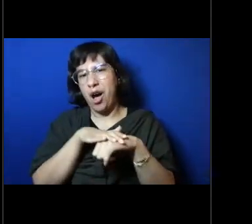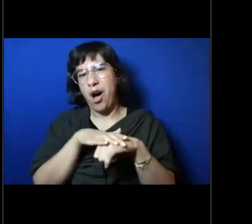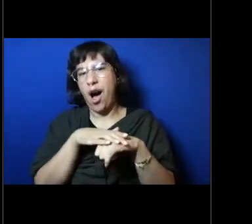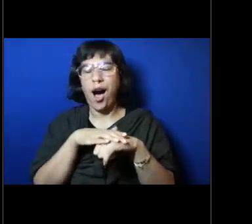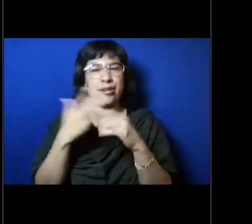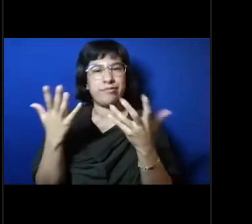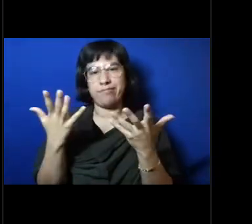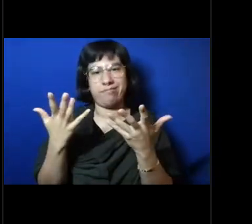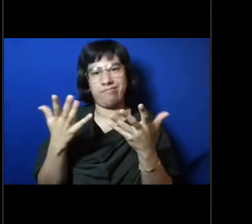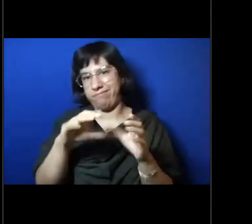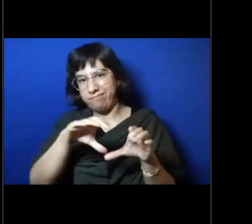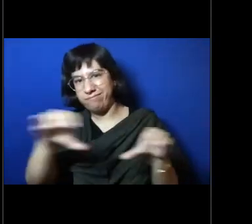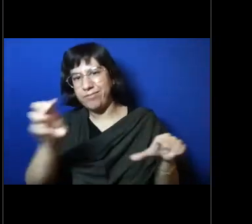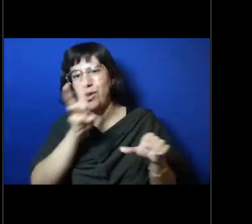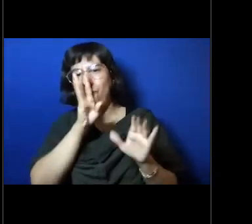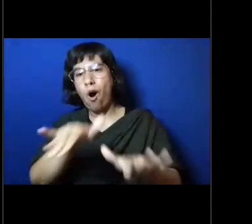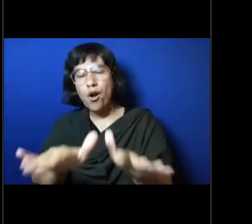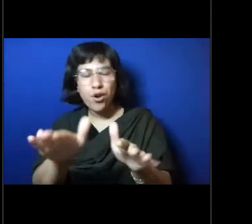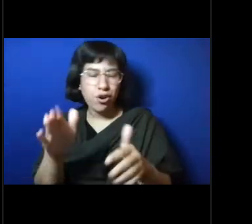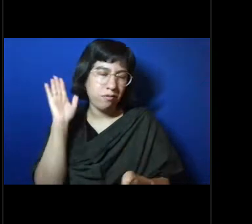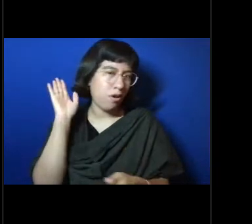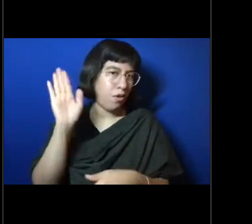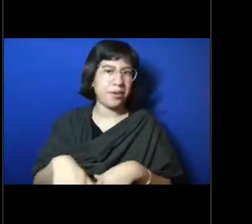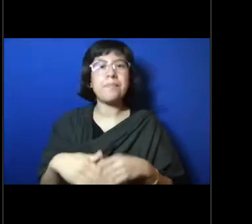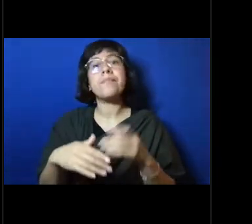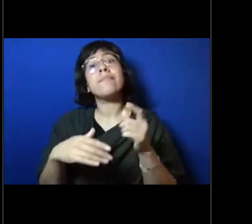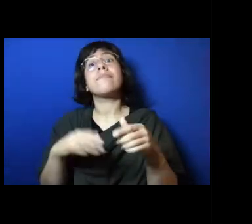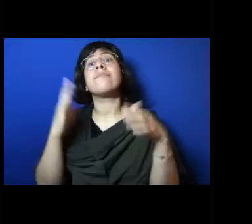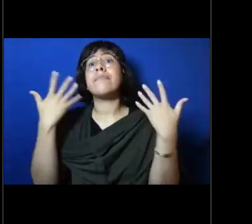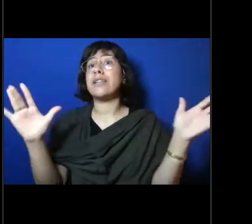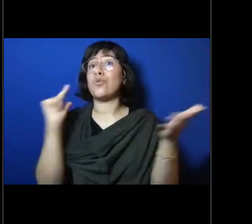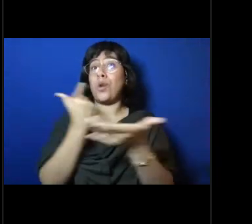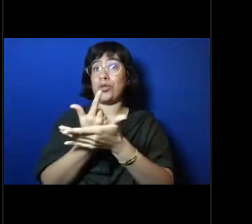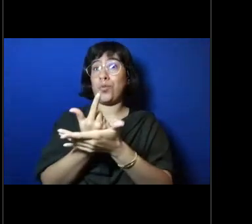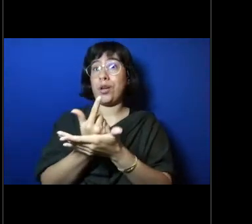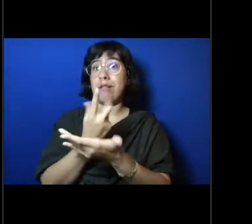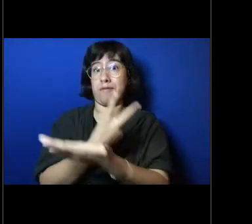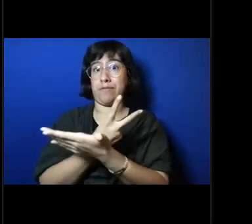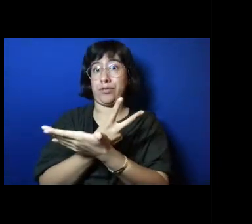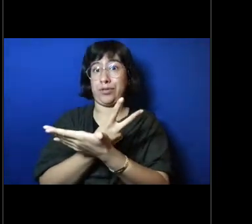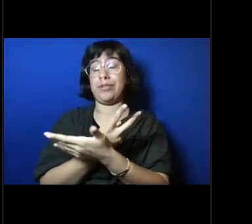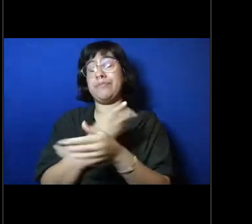of my time. After I graduated from graduate school, I then moved to Sandy Hook, New Jersey